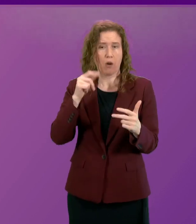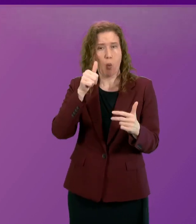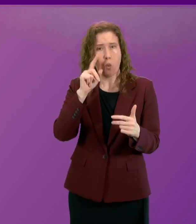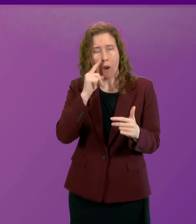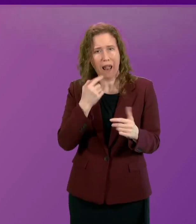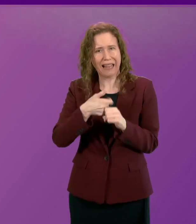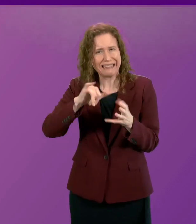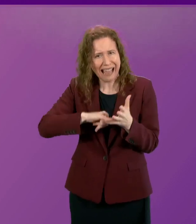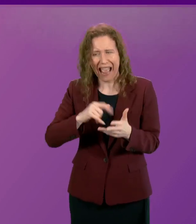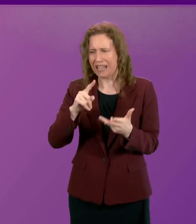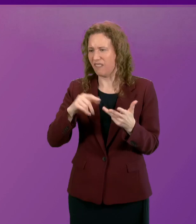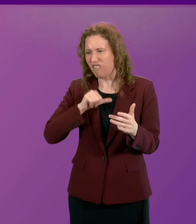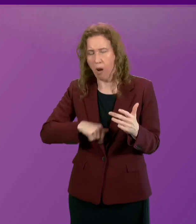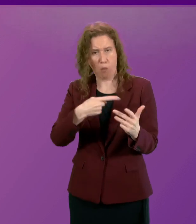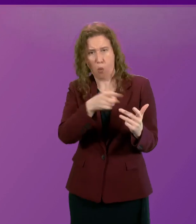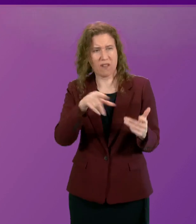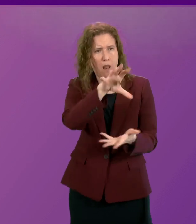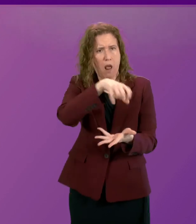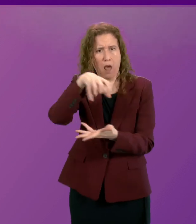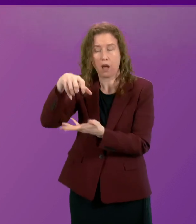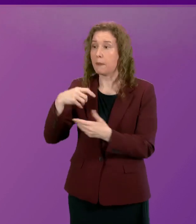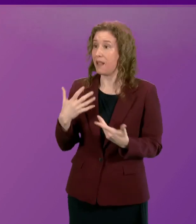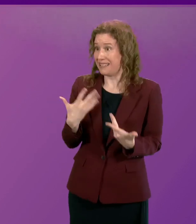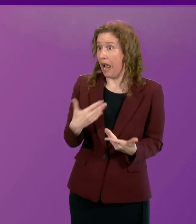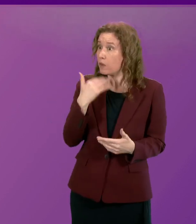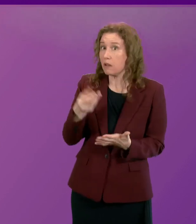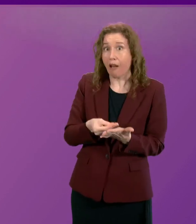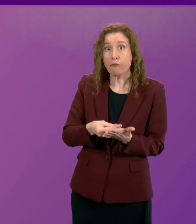but at least there is enough money now for John Swinney to give Scots